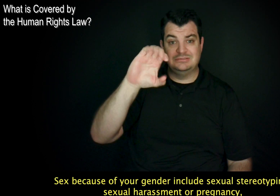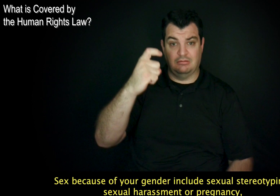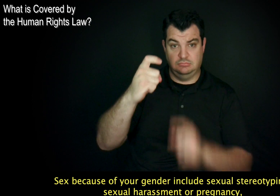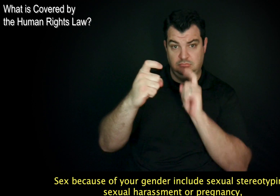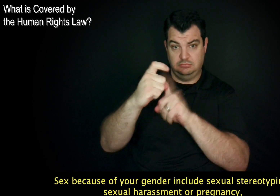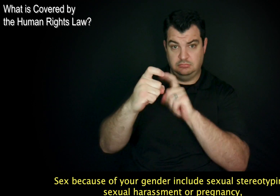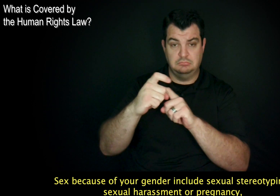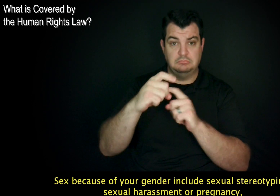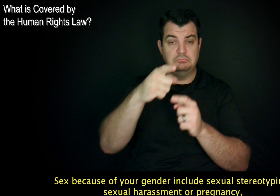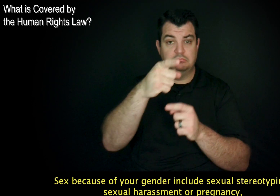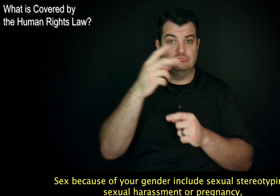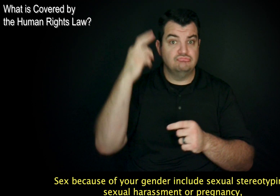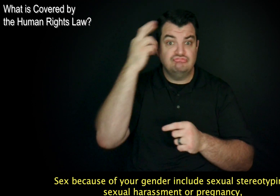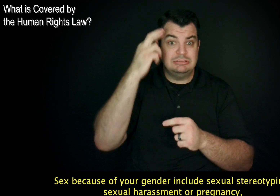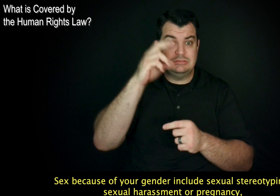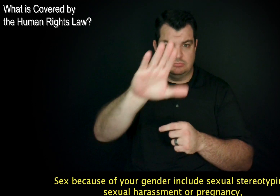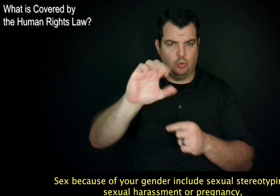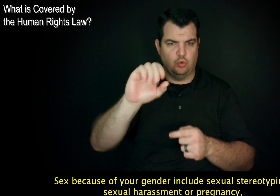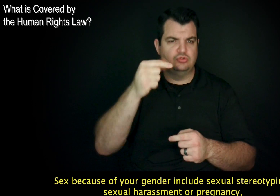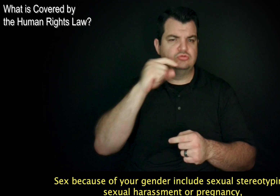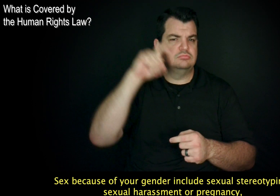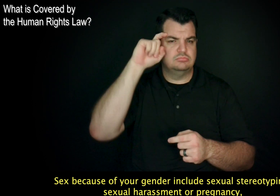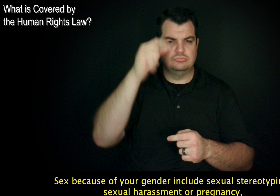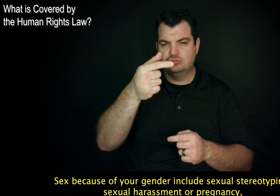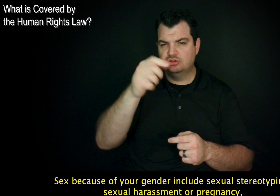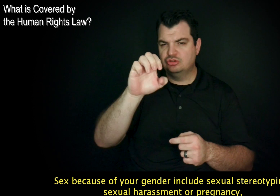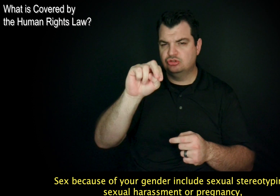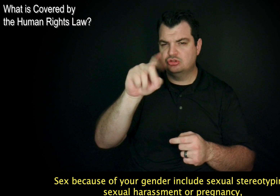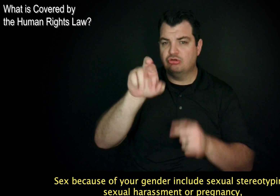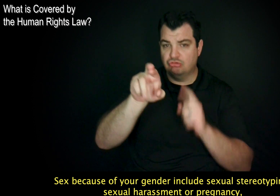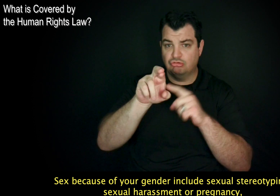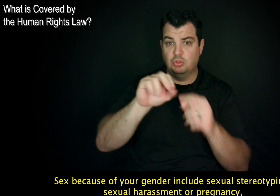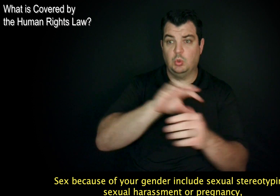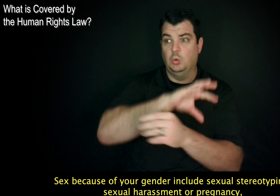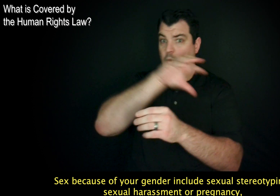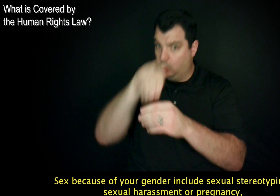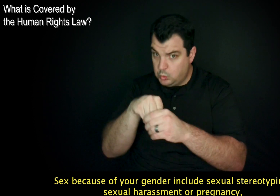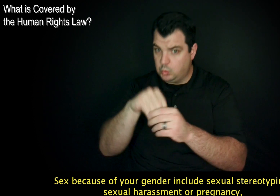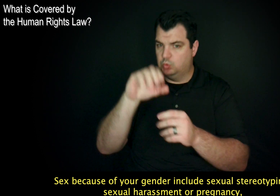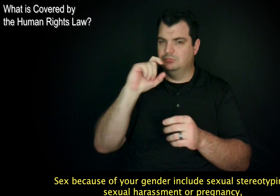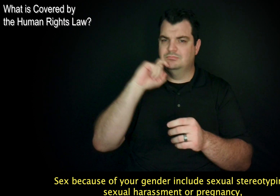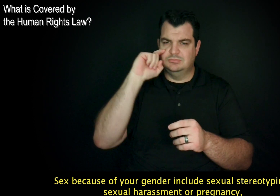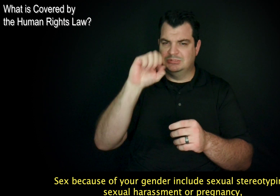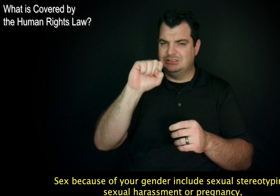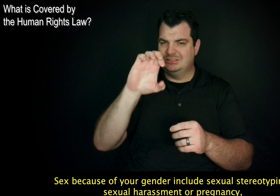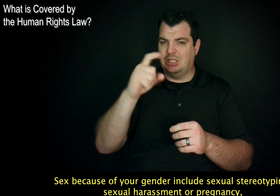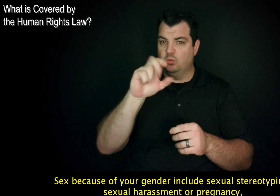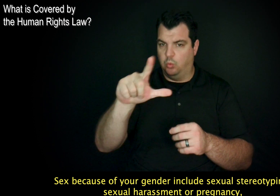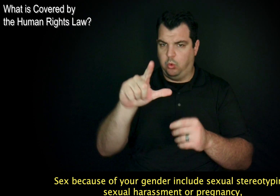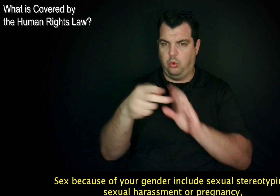Sex because of your gender include sexual stereotyping, sexual harassment or pregnancy,